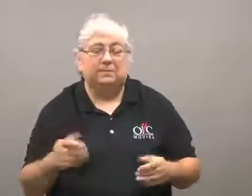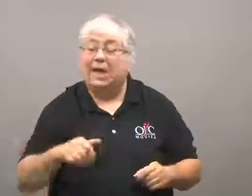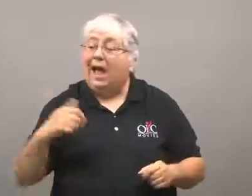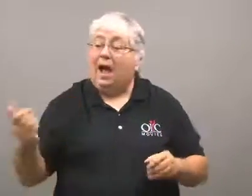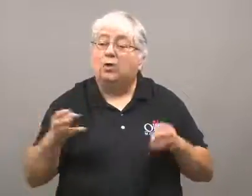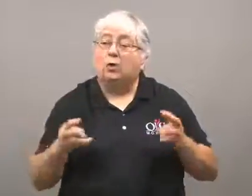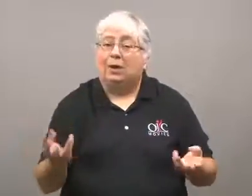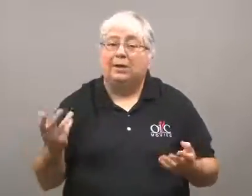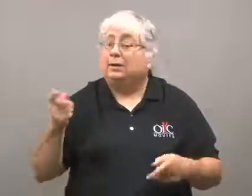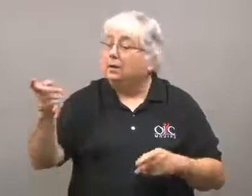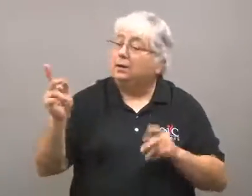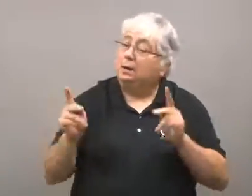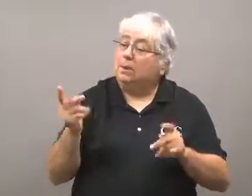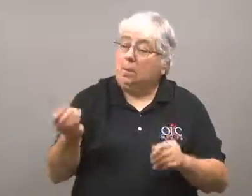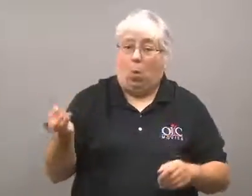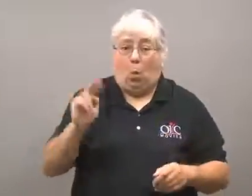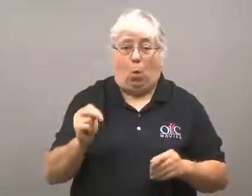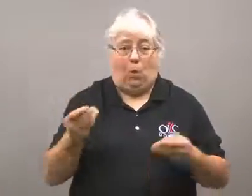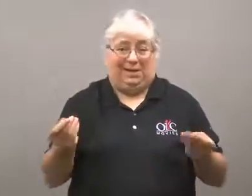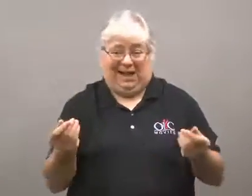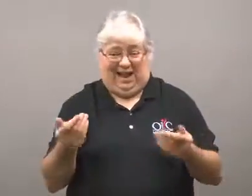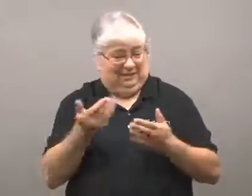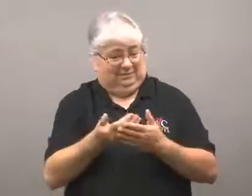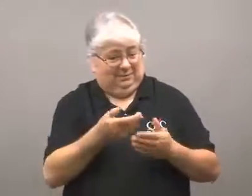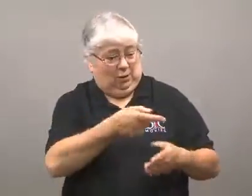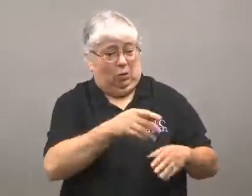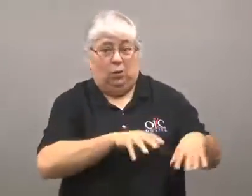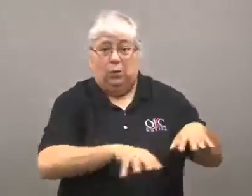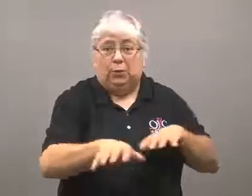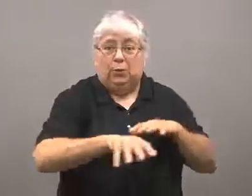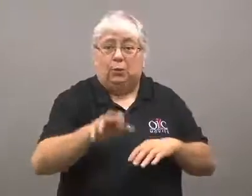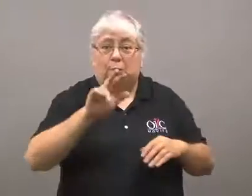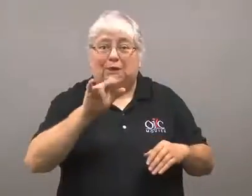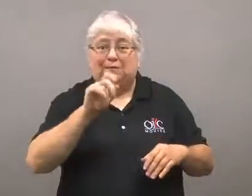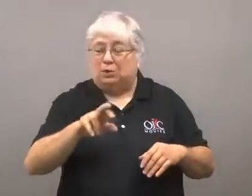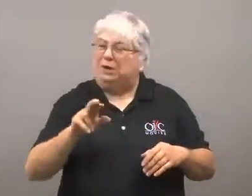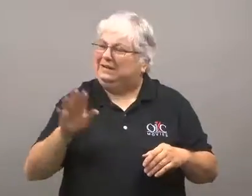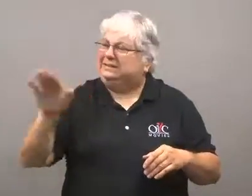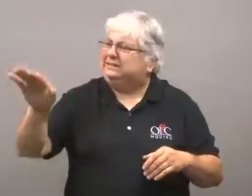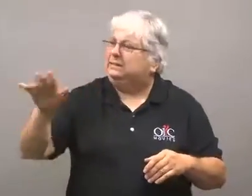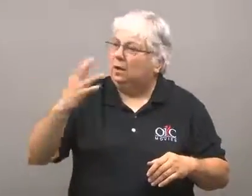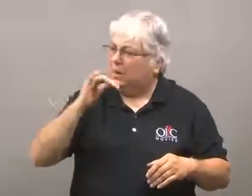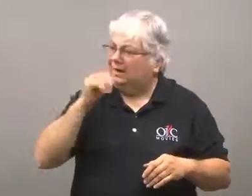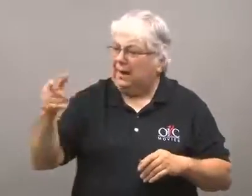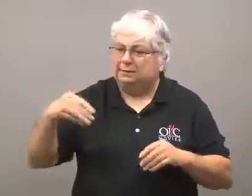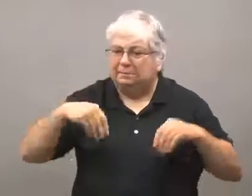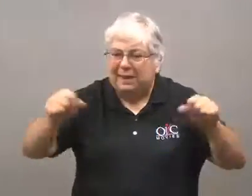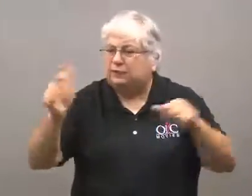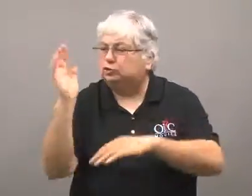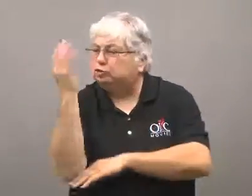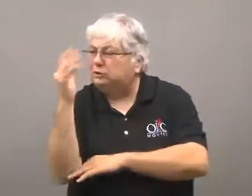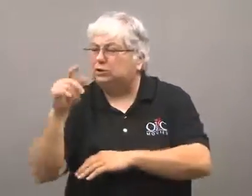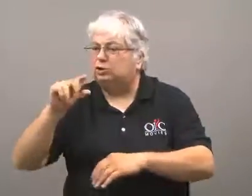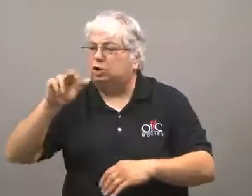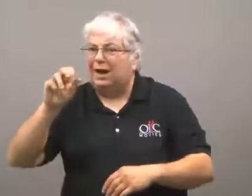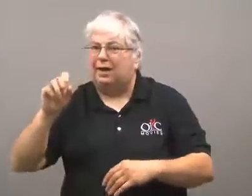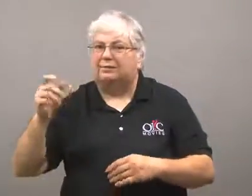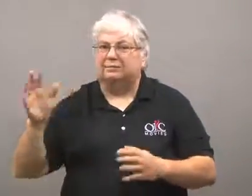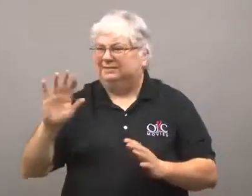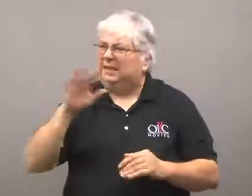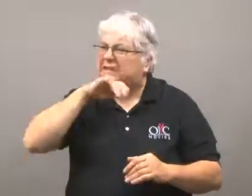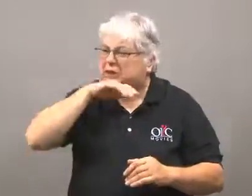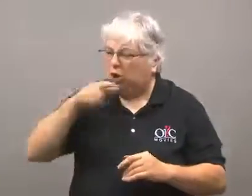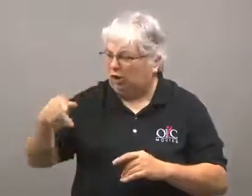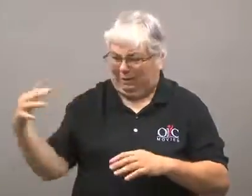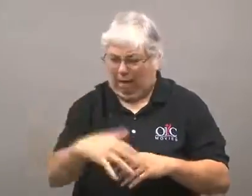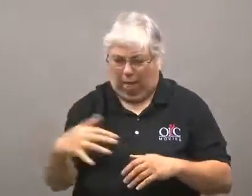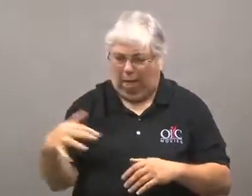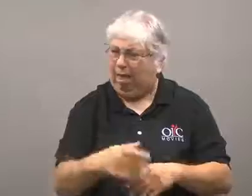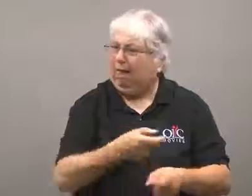The other strategy involves people who own land along the river.